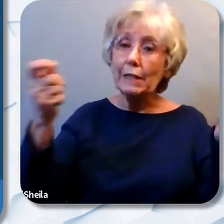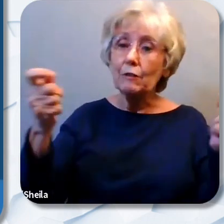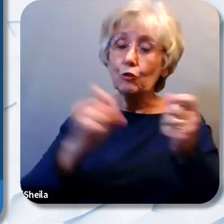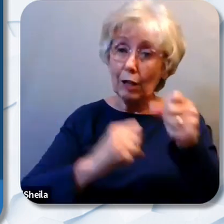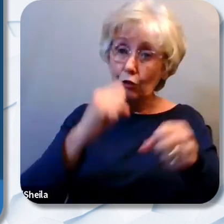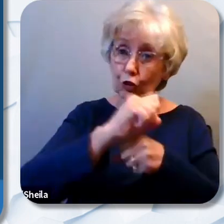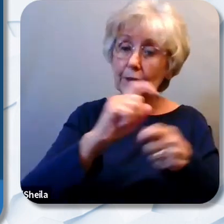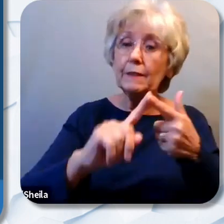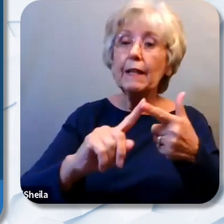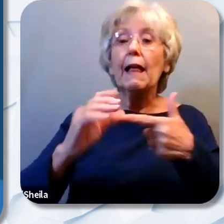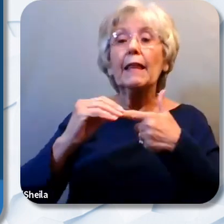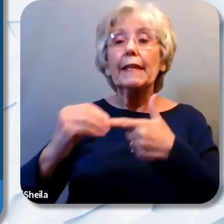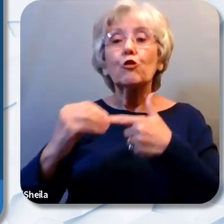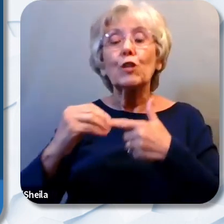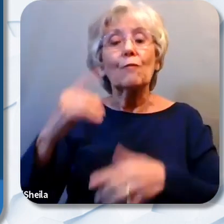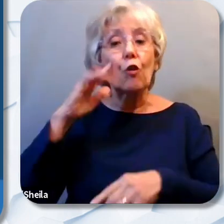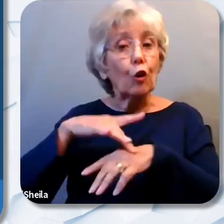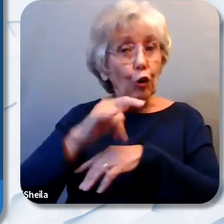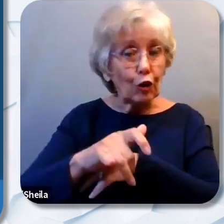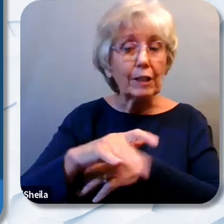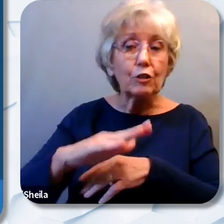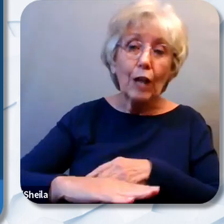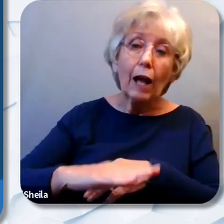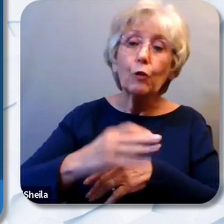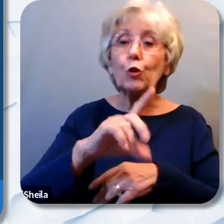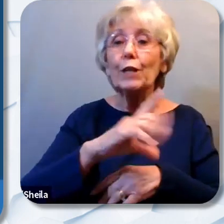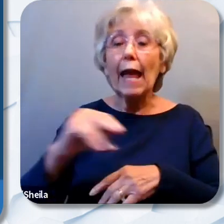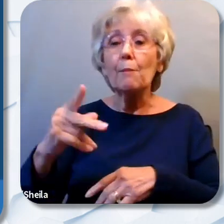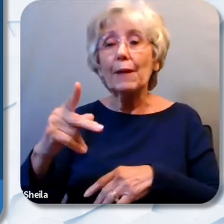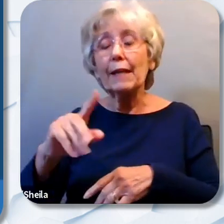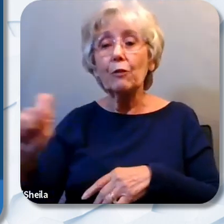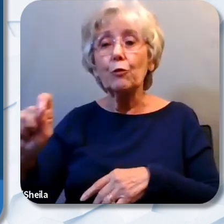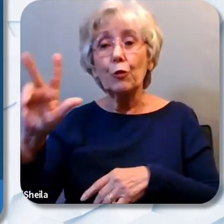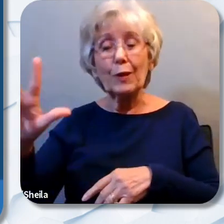leadership for early childhood and p3 alignment and then building up teacher